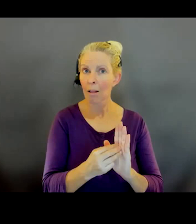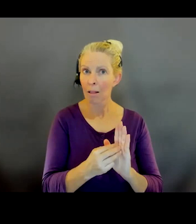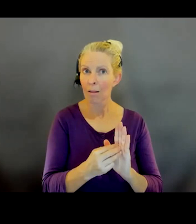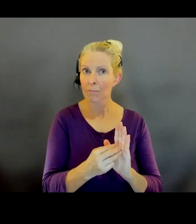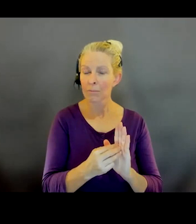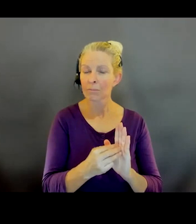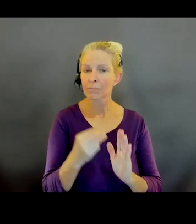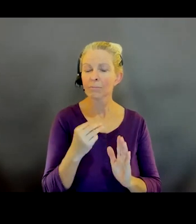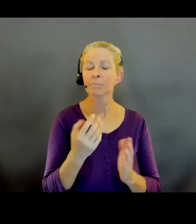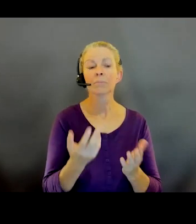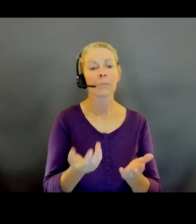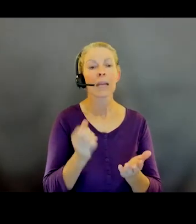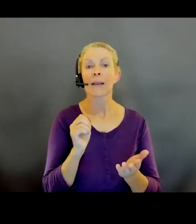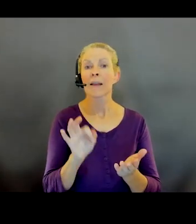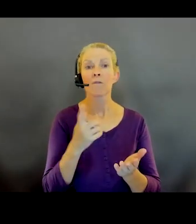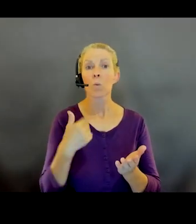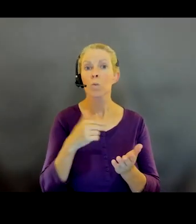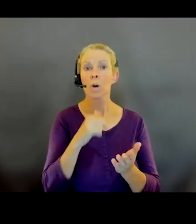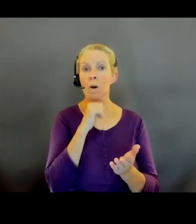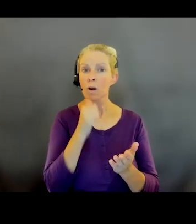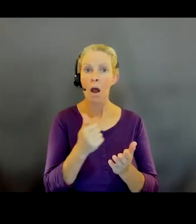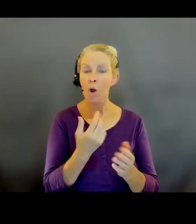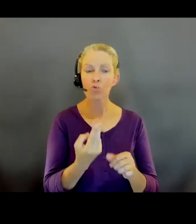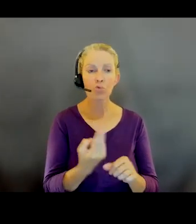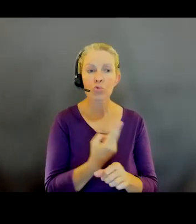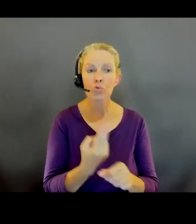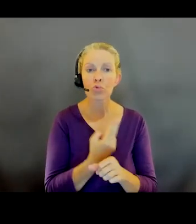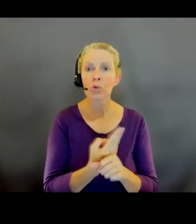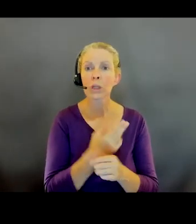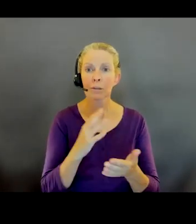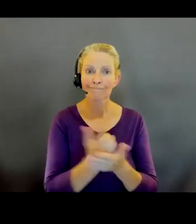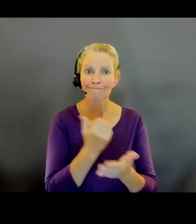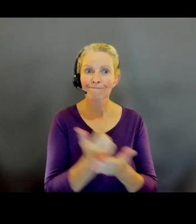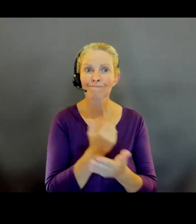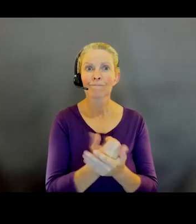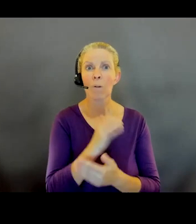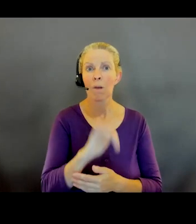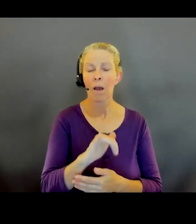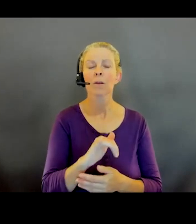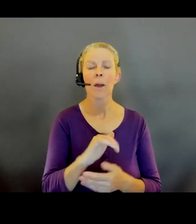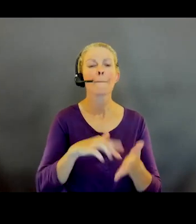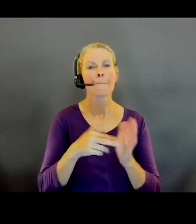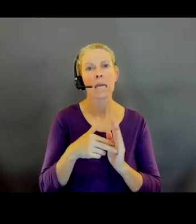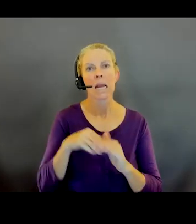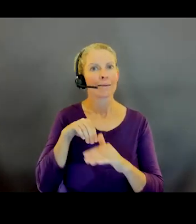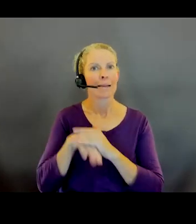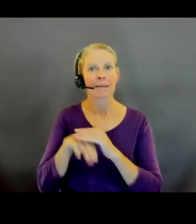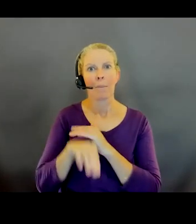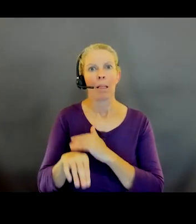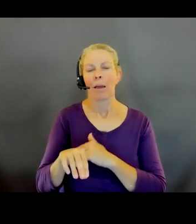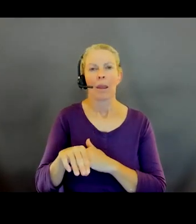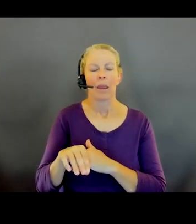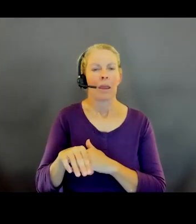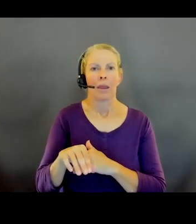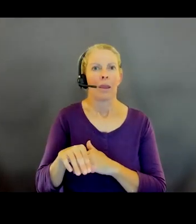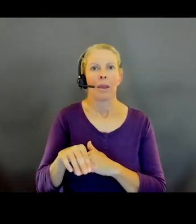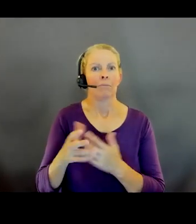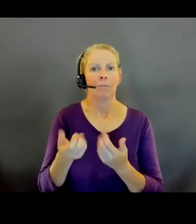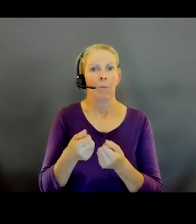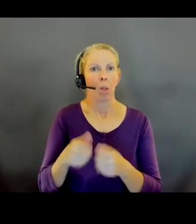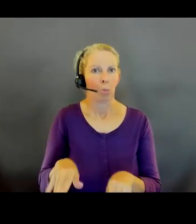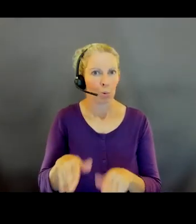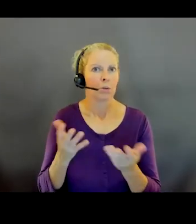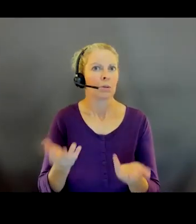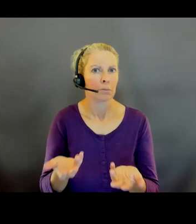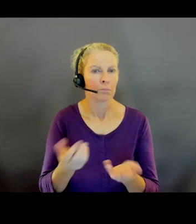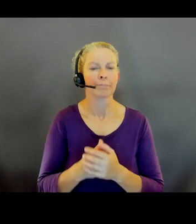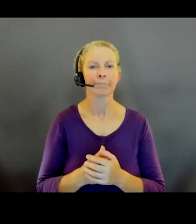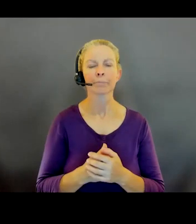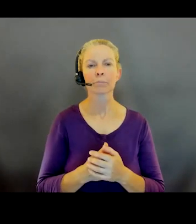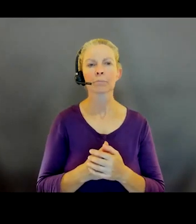artificial intelligence testing available now, we are hurting accessibility. We have reliably